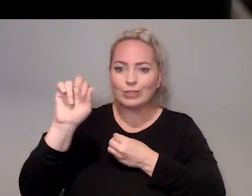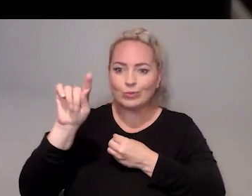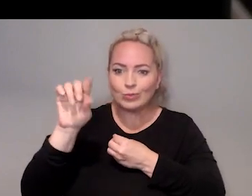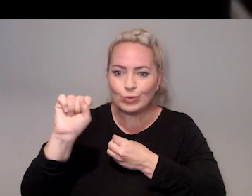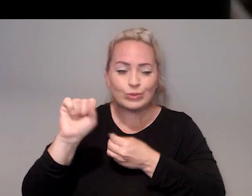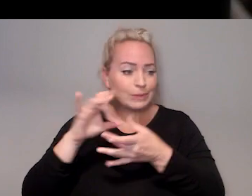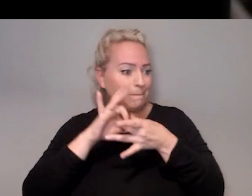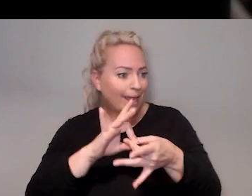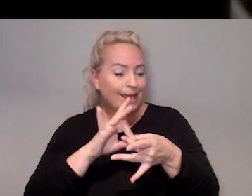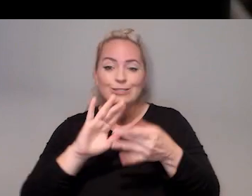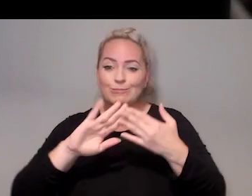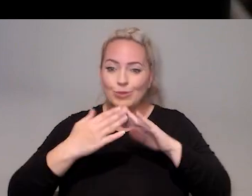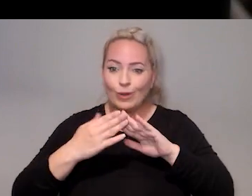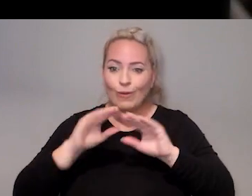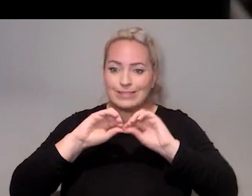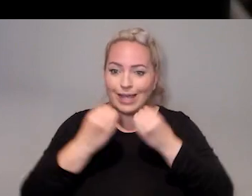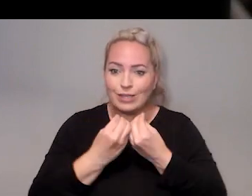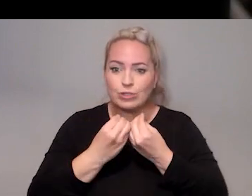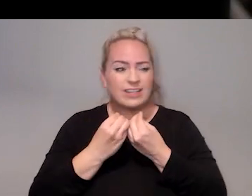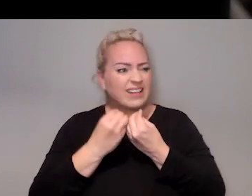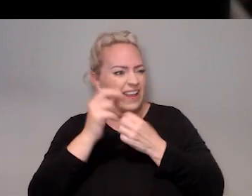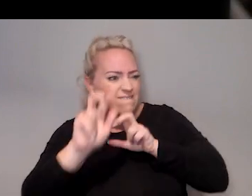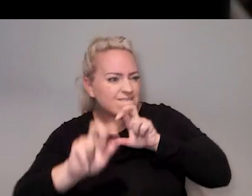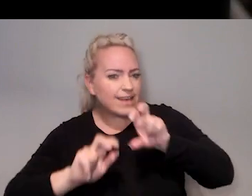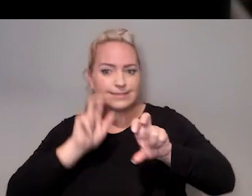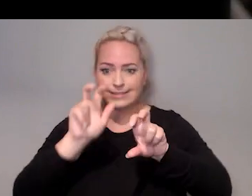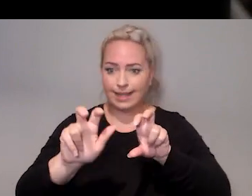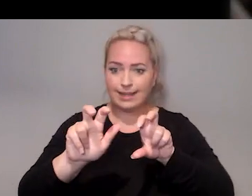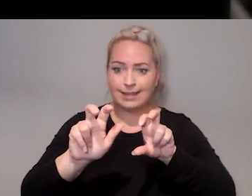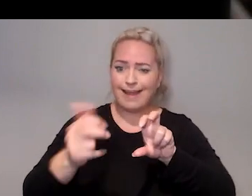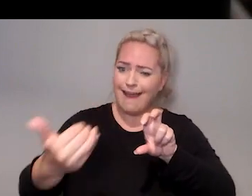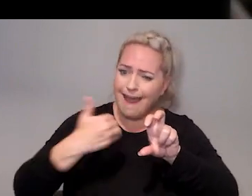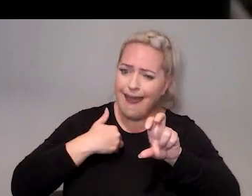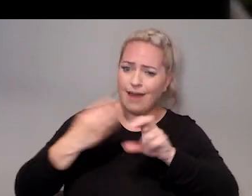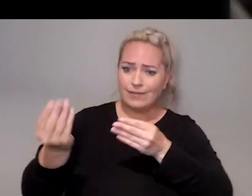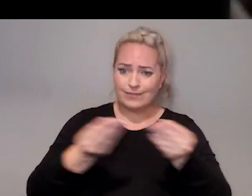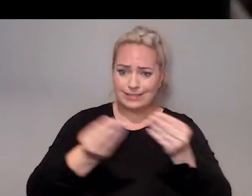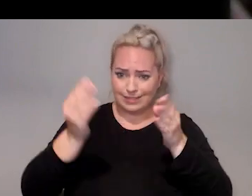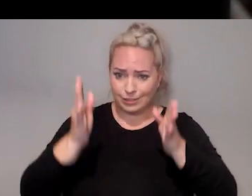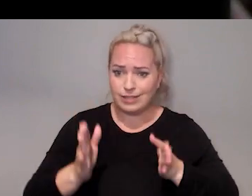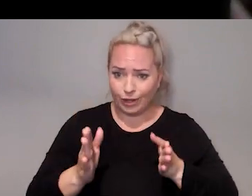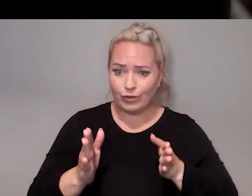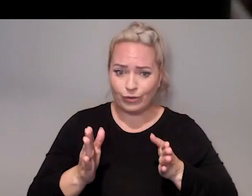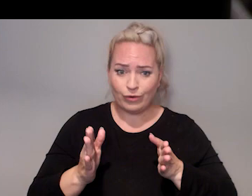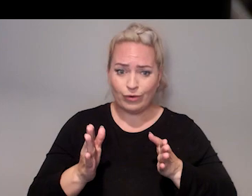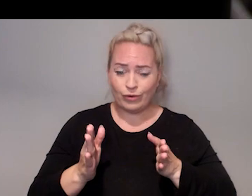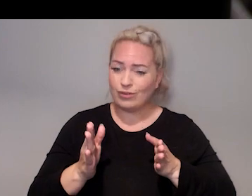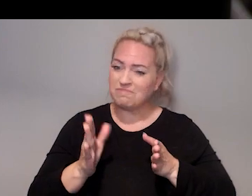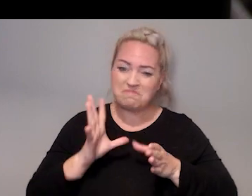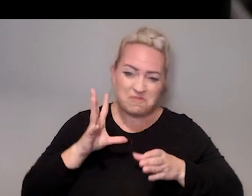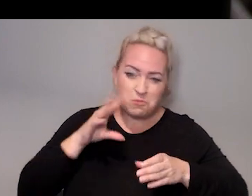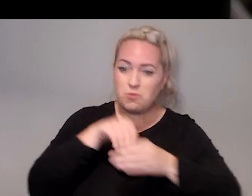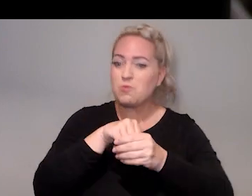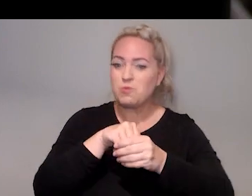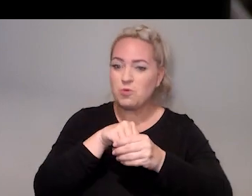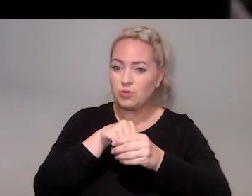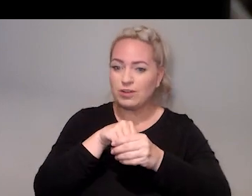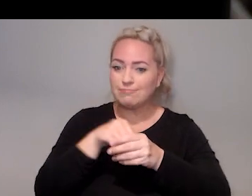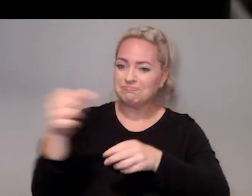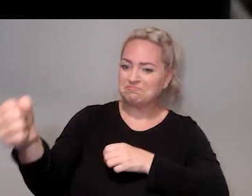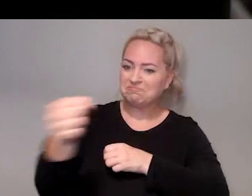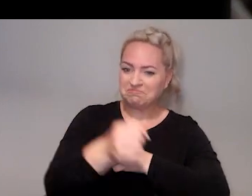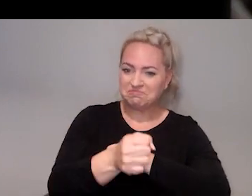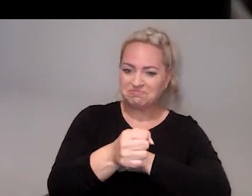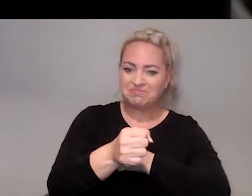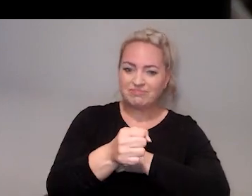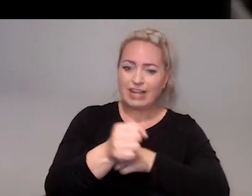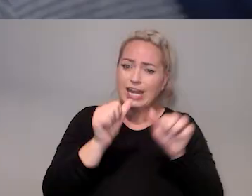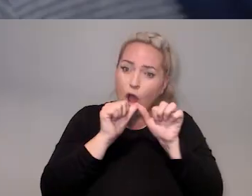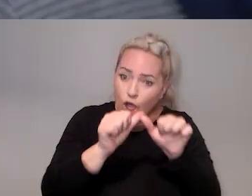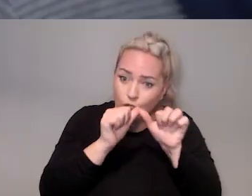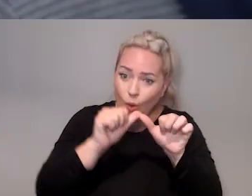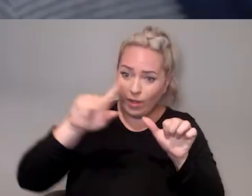organizations investing in having a facilitator on board that that walk an ongoing path with